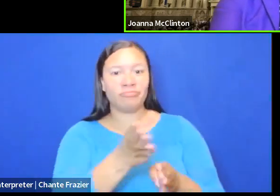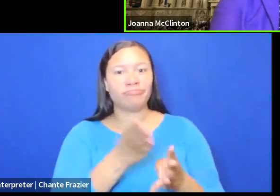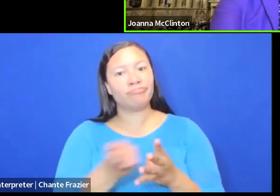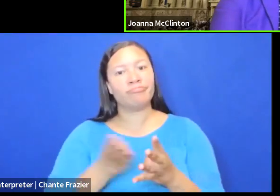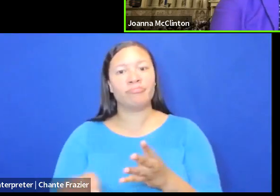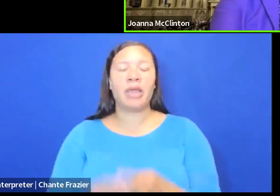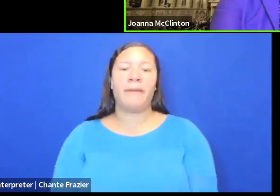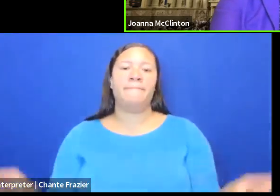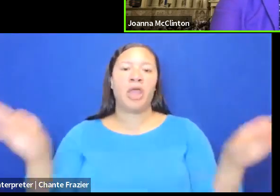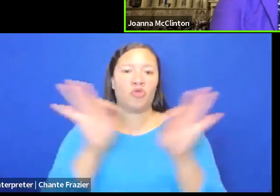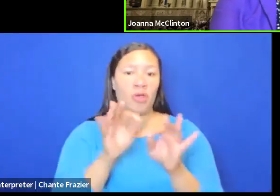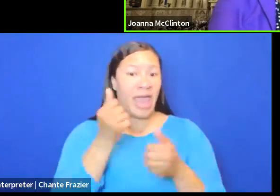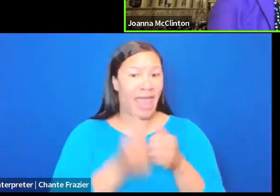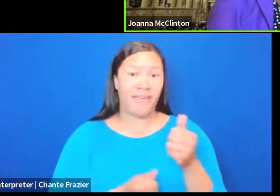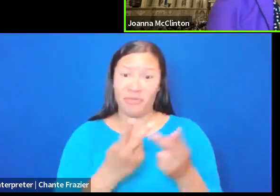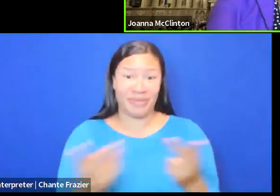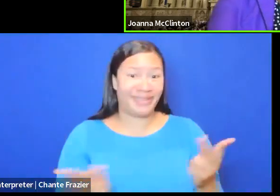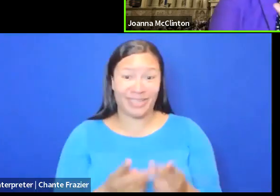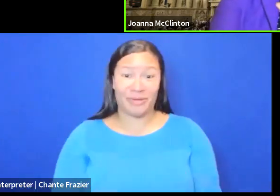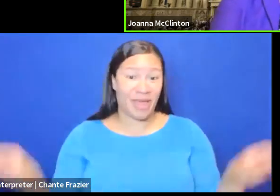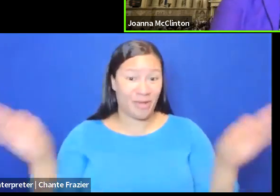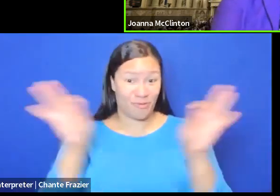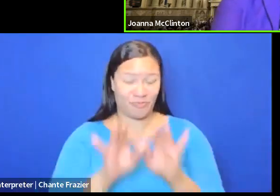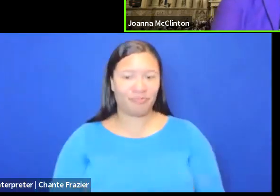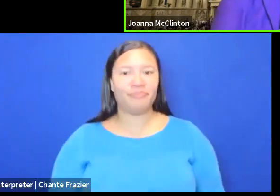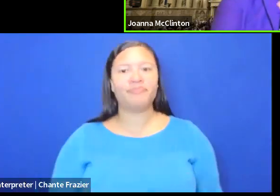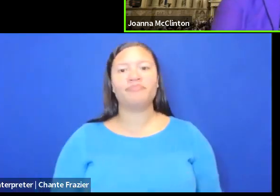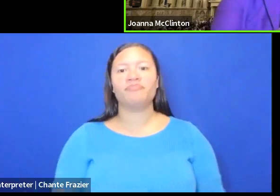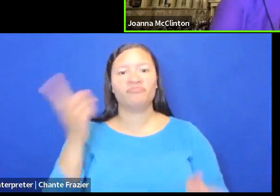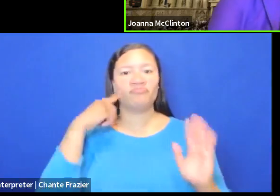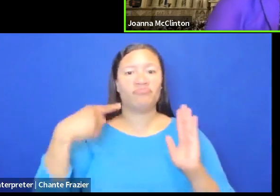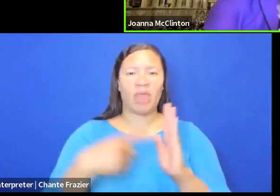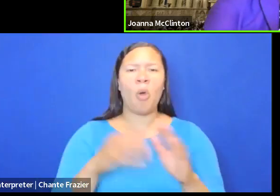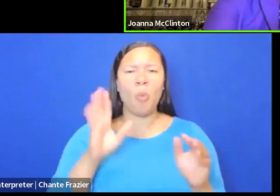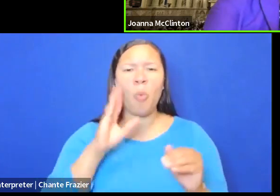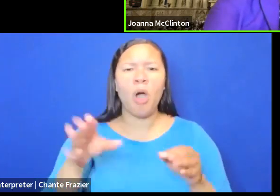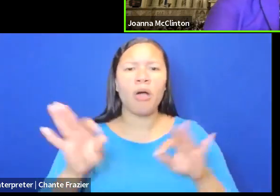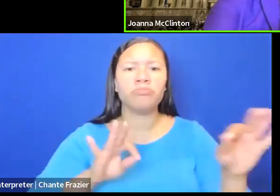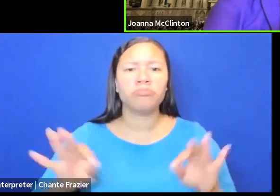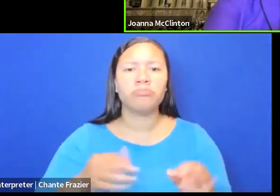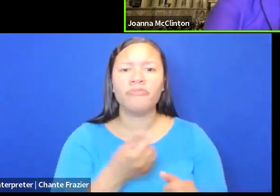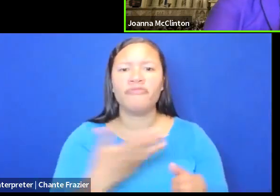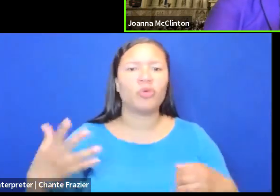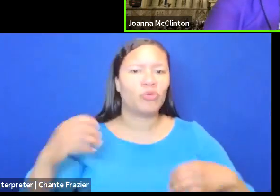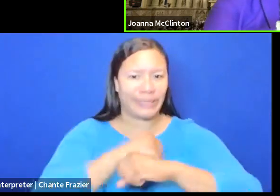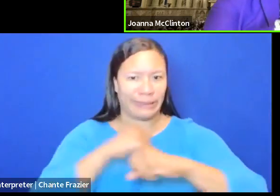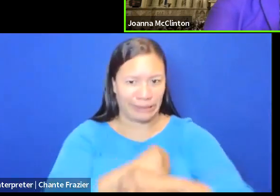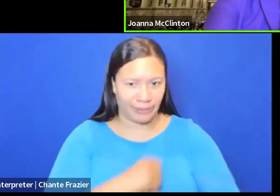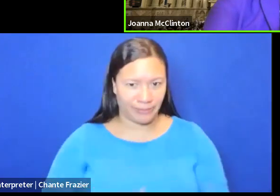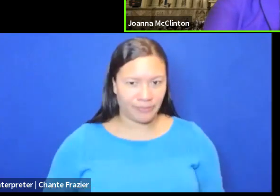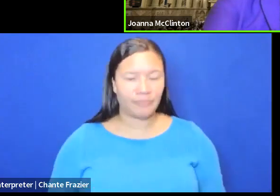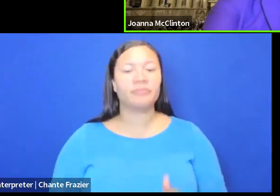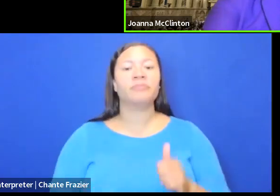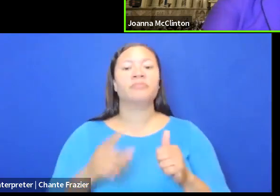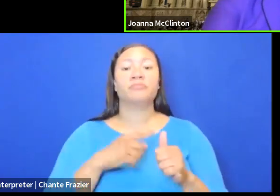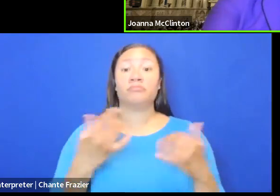frontline. We know representation in every single